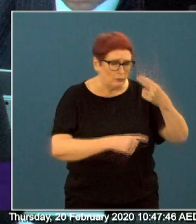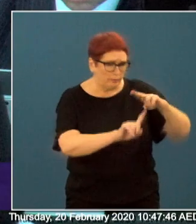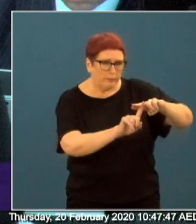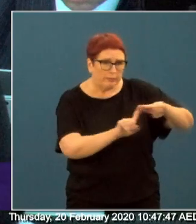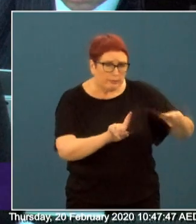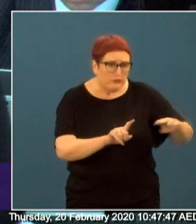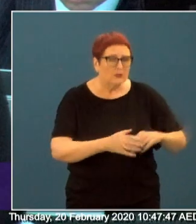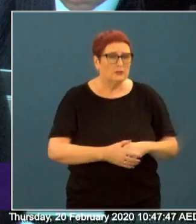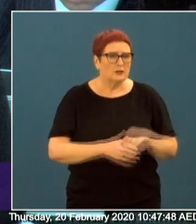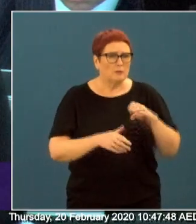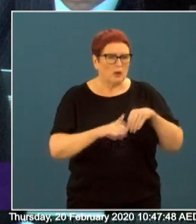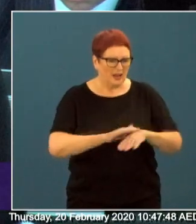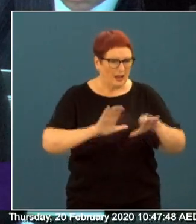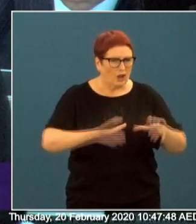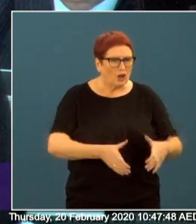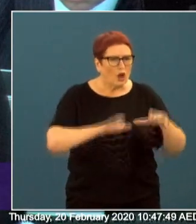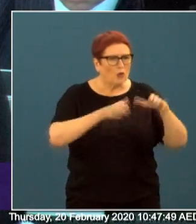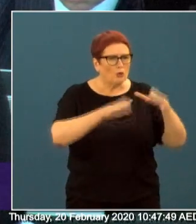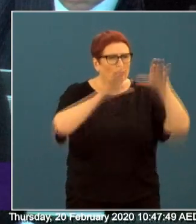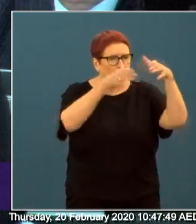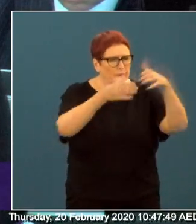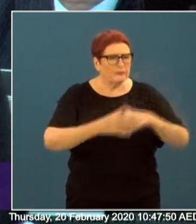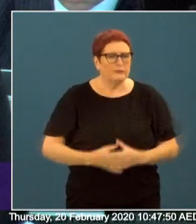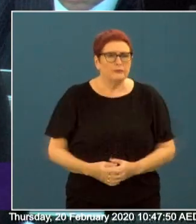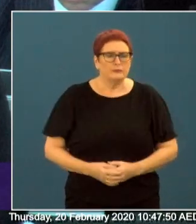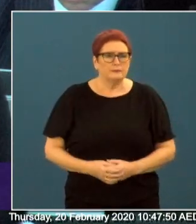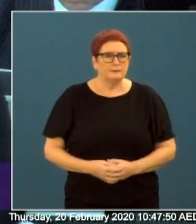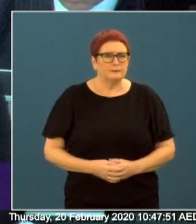In terms of the way in which you are dealing with the classifications in